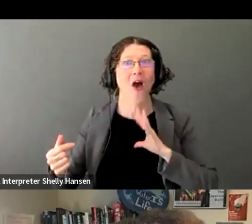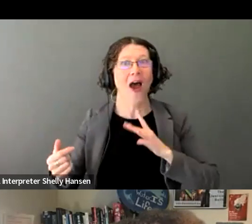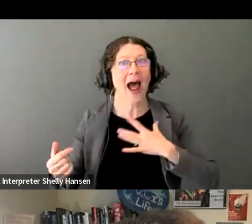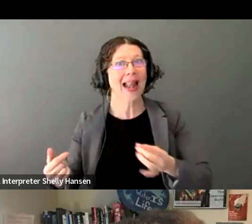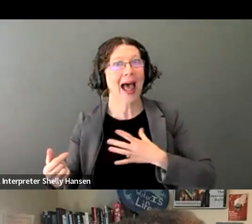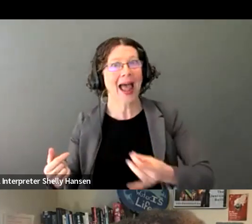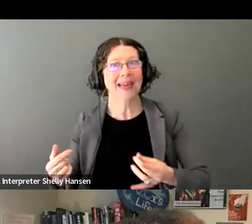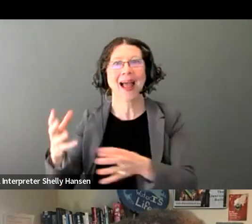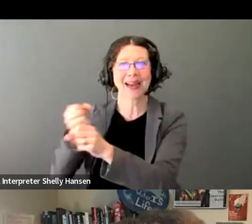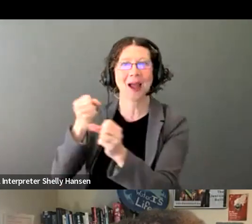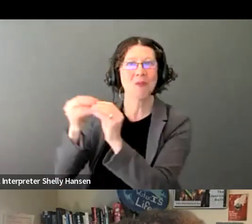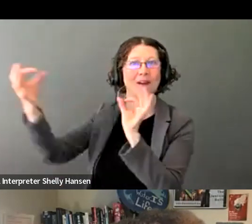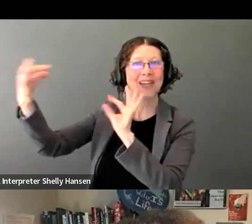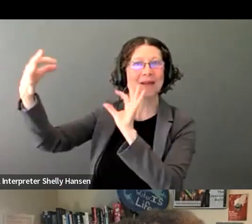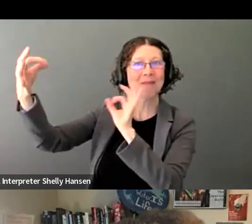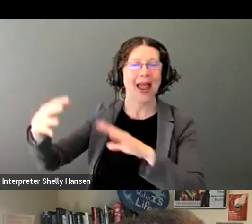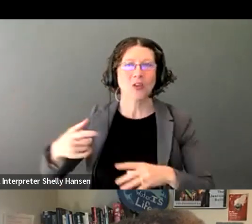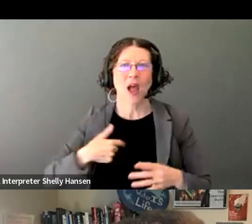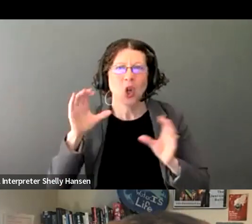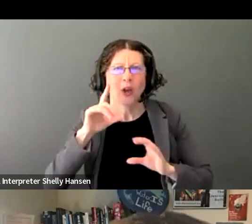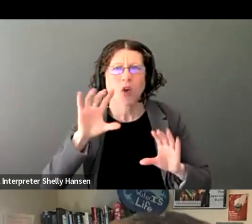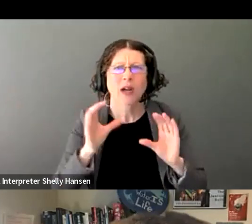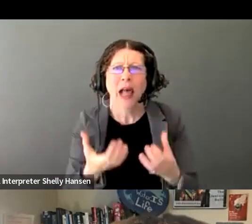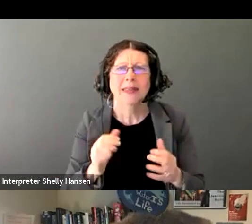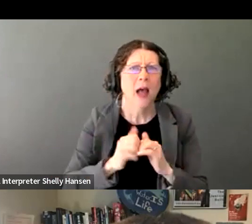So I started looking for classes that I could get into.